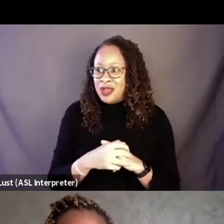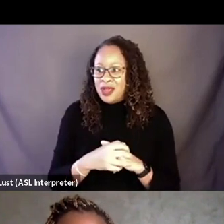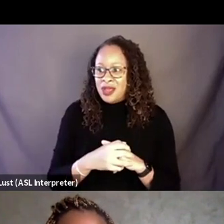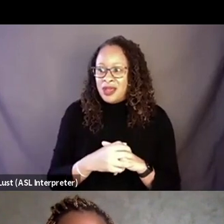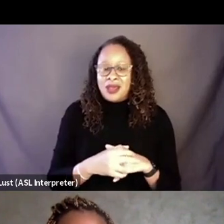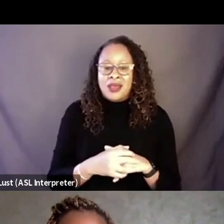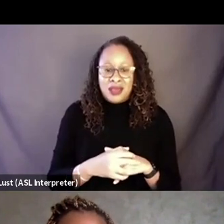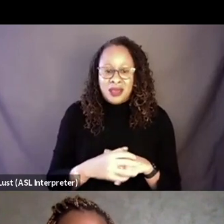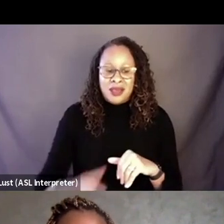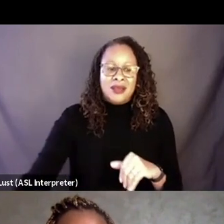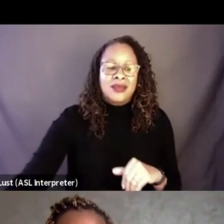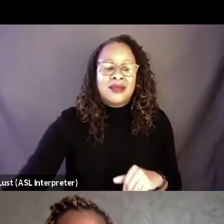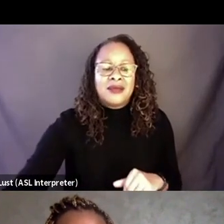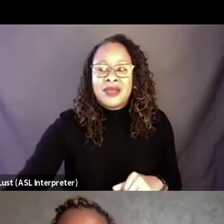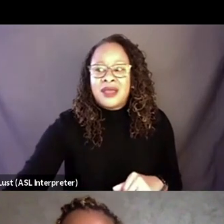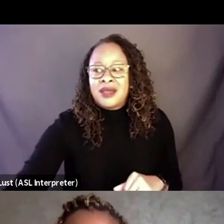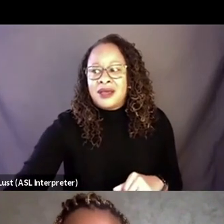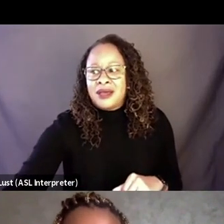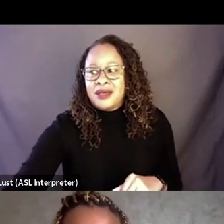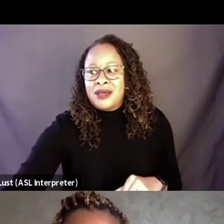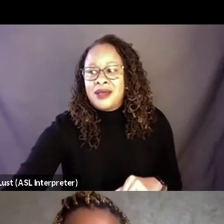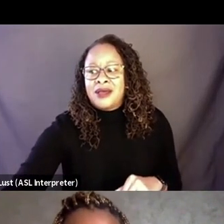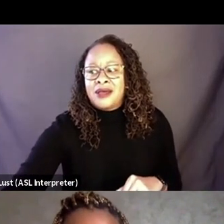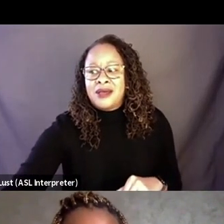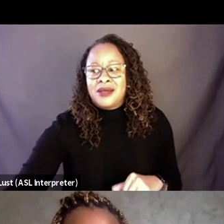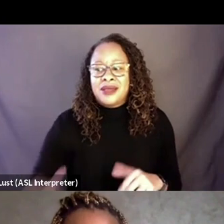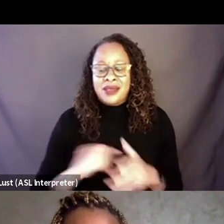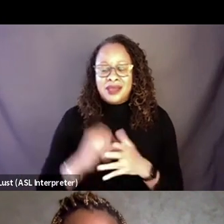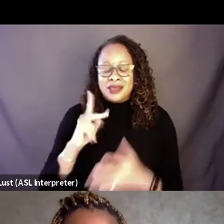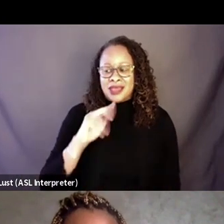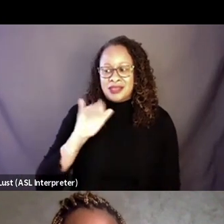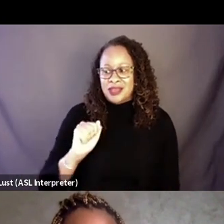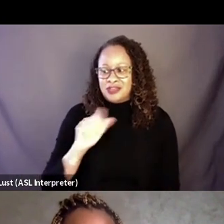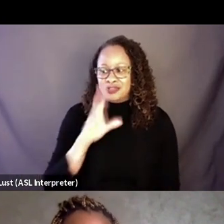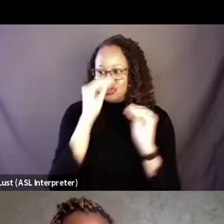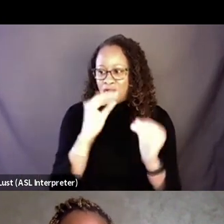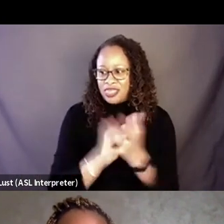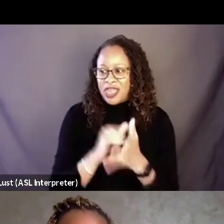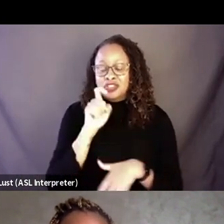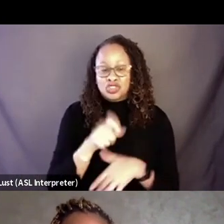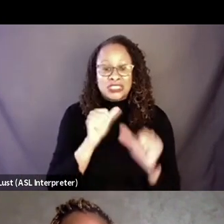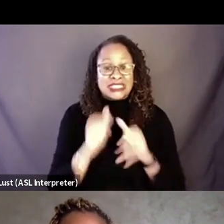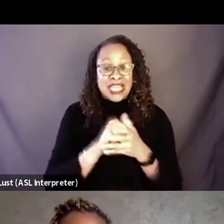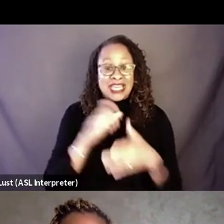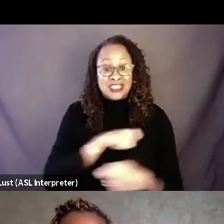this there's a sense of in Kenya, you're taught that you should stay within a certain box.